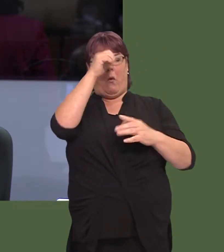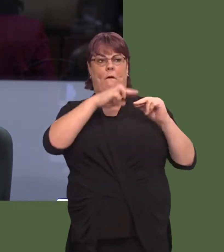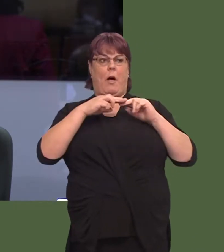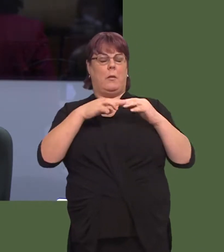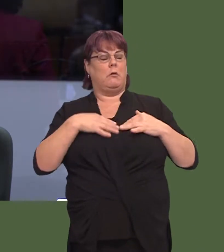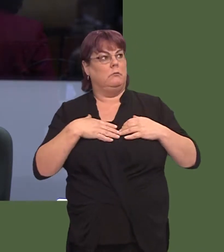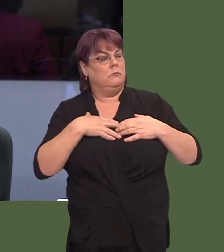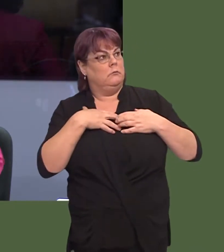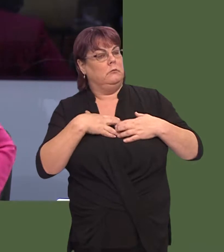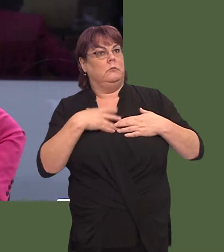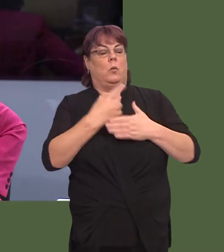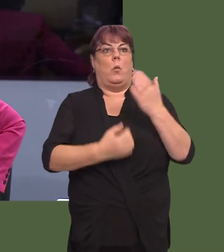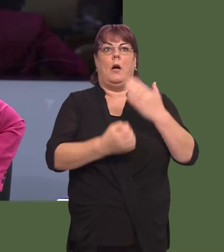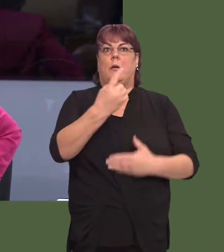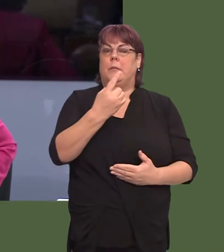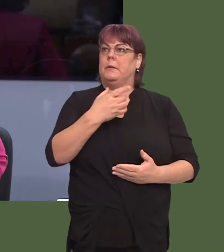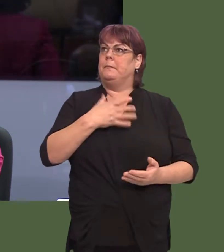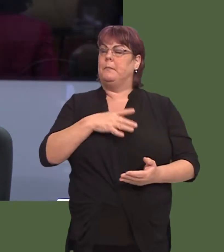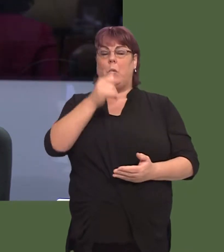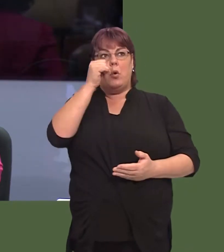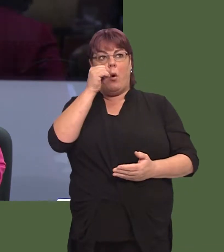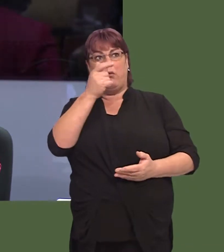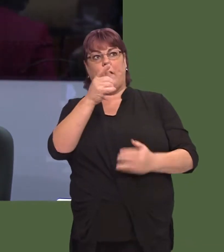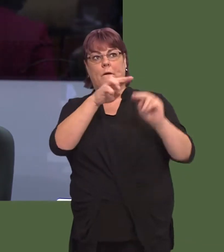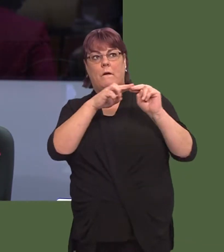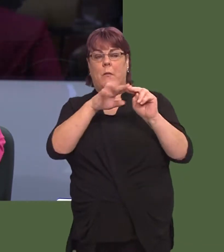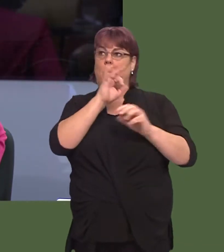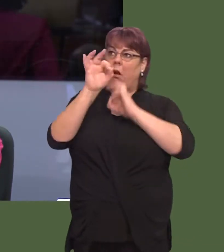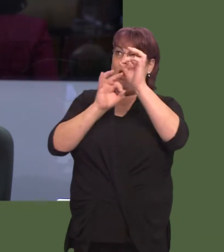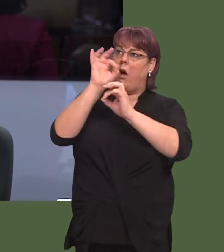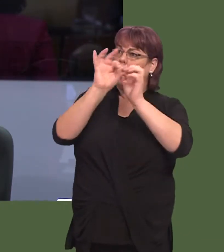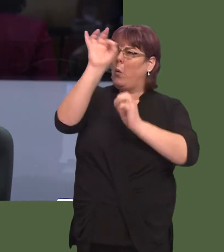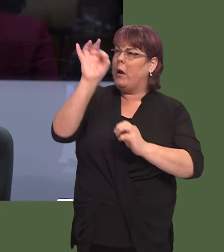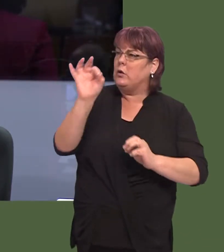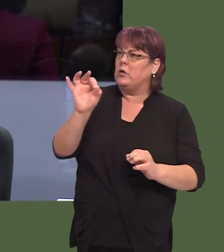First Minister, questions will be asked as to how the special measures and, indeed, your